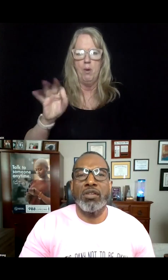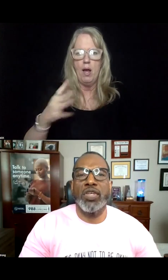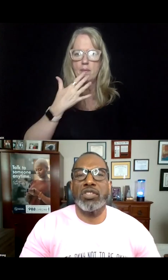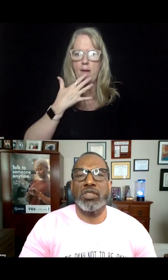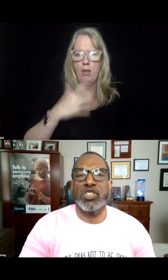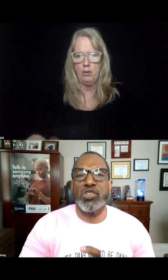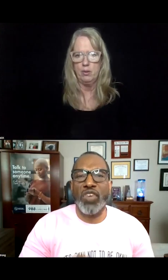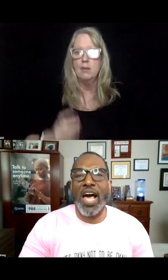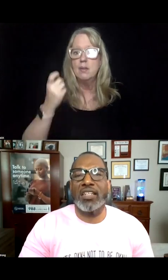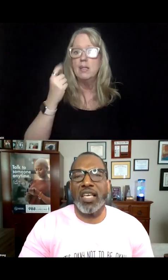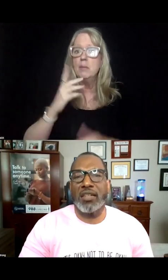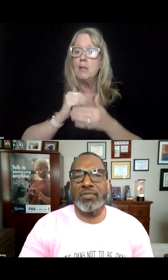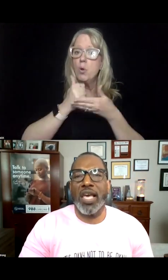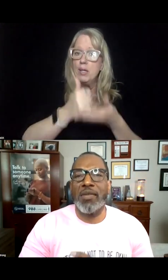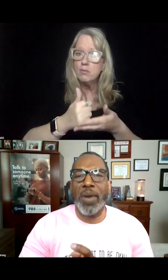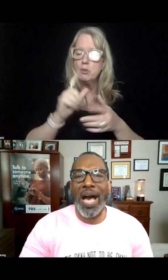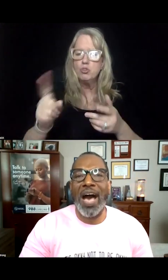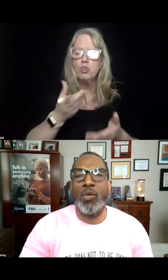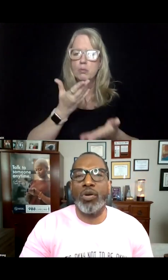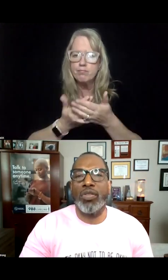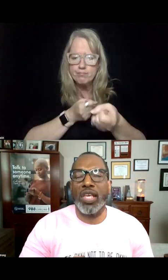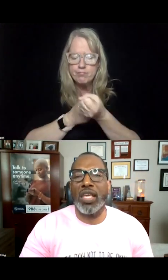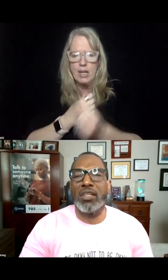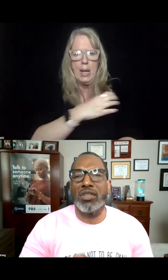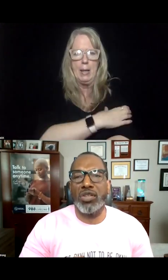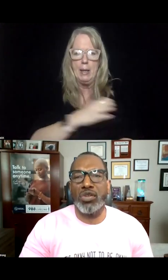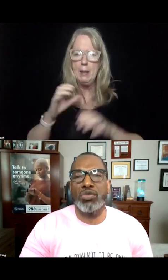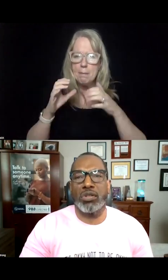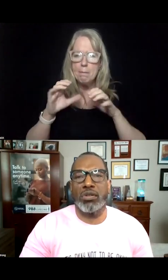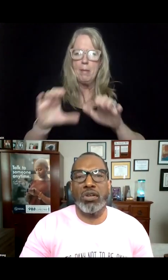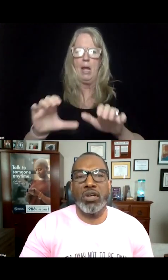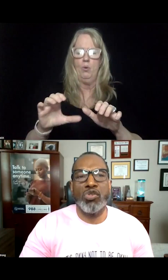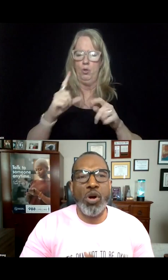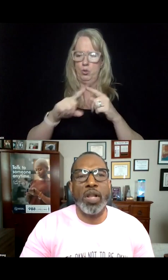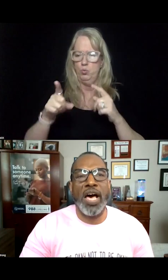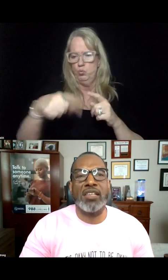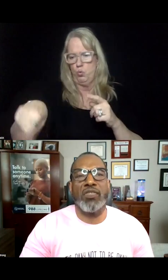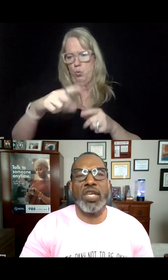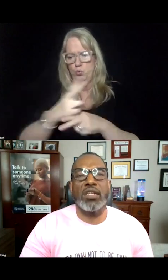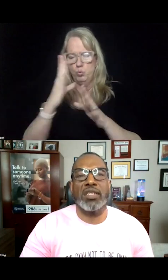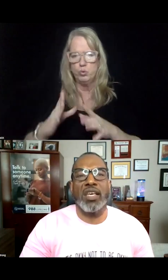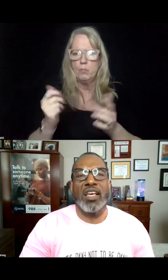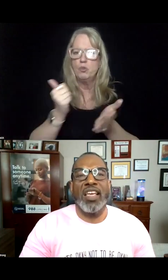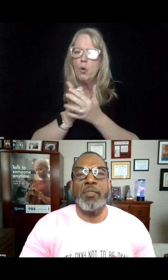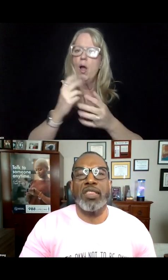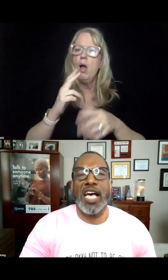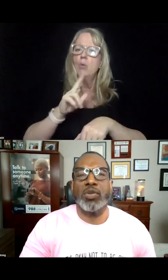INTERVENTIONS SHOULD VALIDATE AND EMPOWER THE USER AND EMPATHIZE